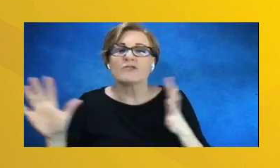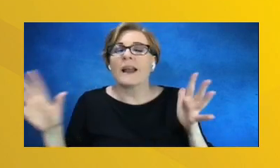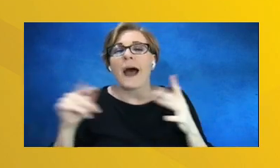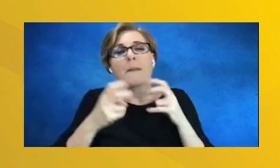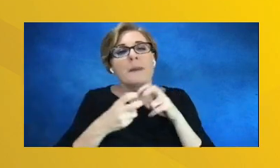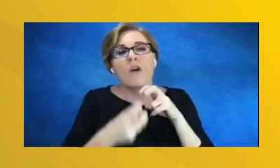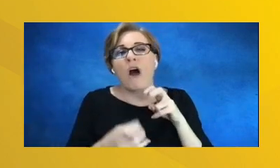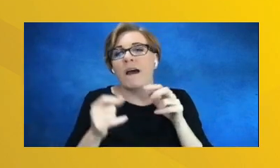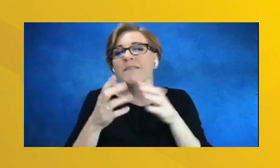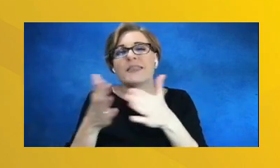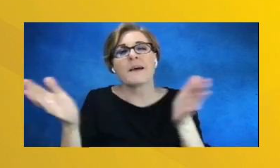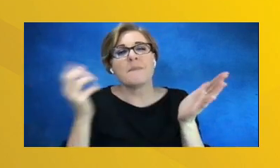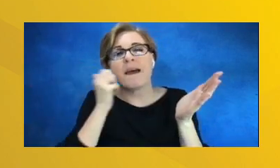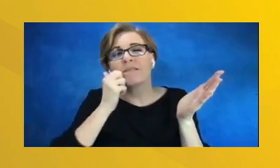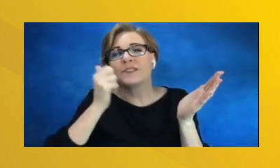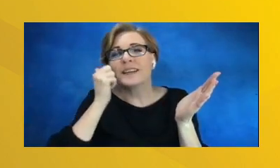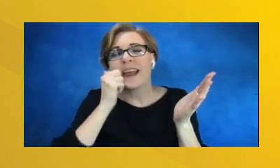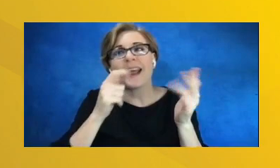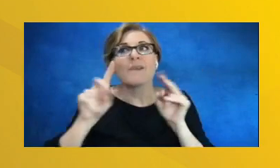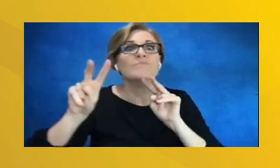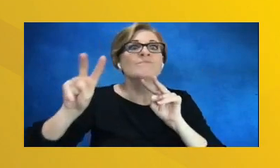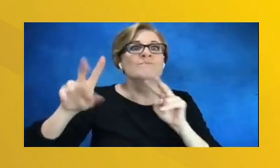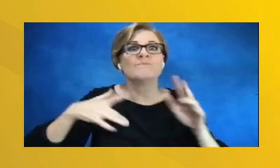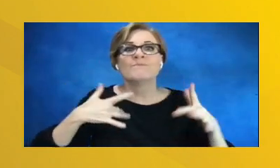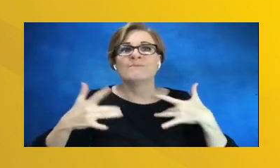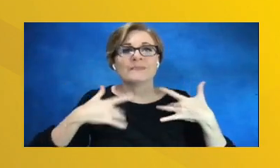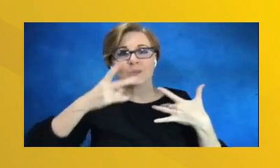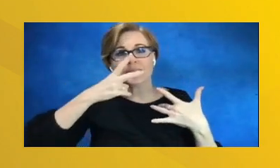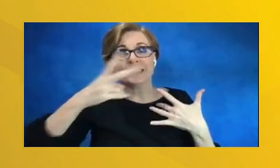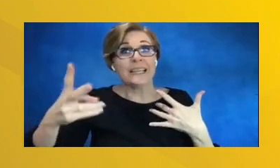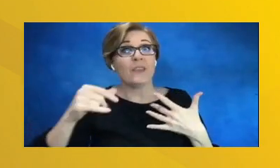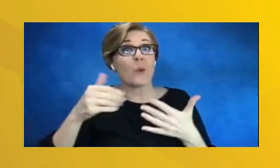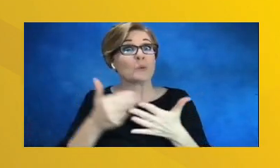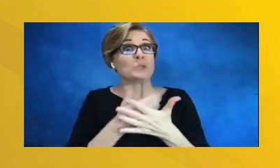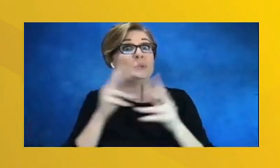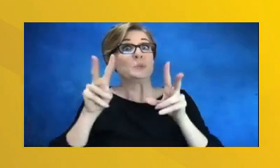they come up with for these.